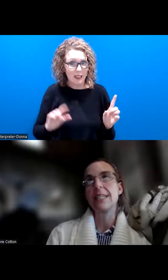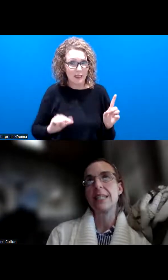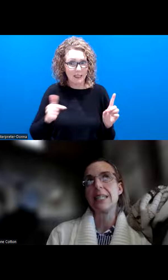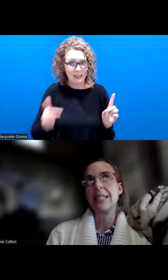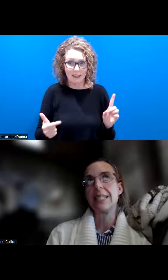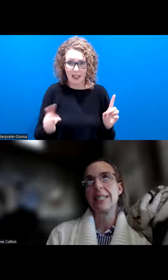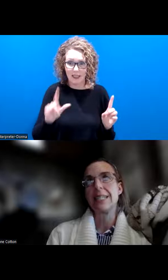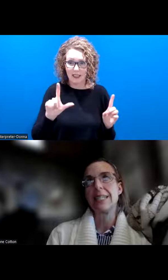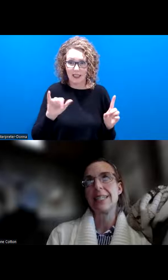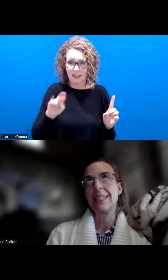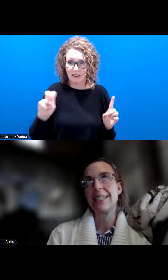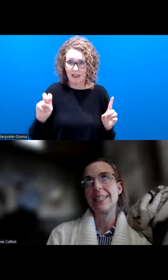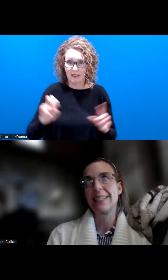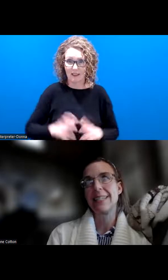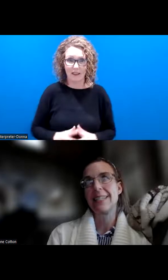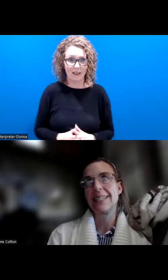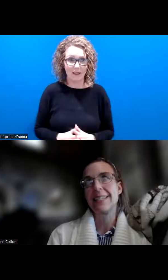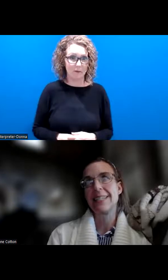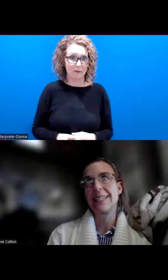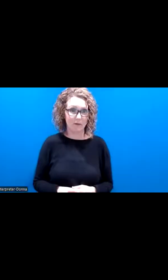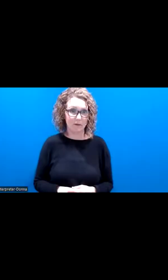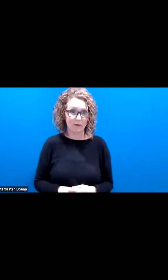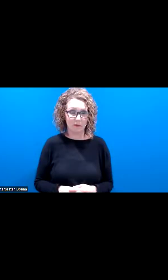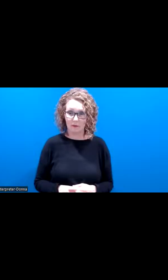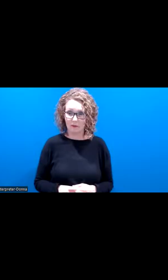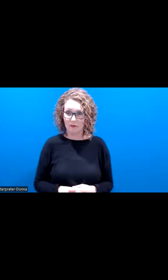where WA Cares comes in. But